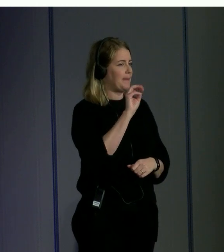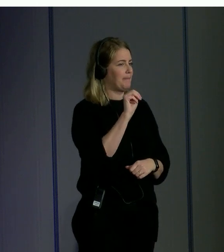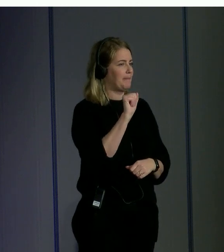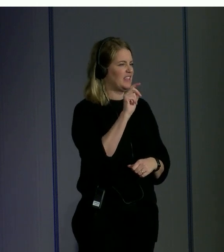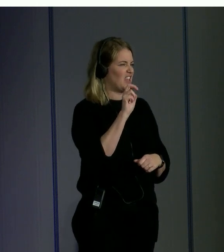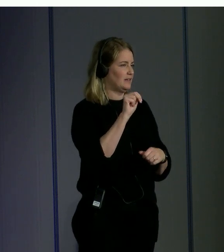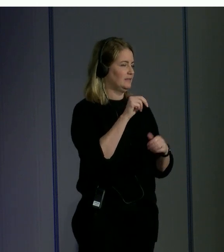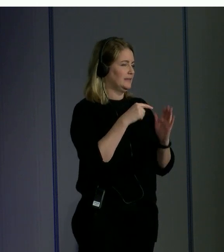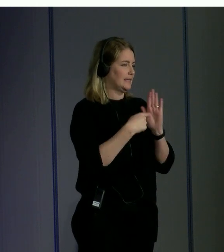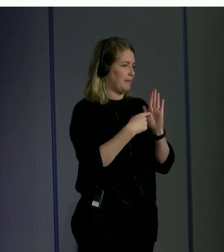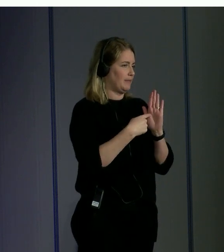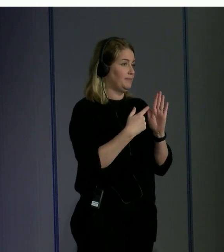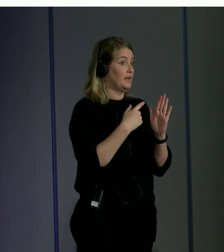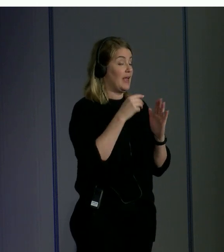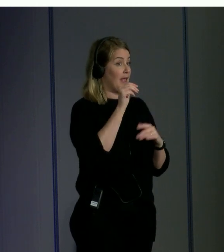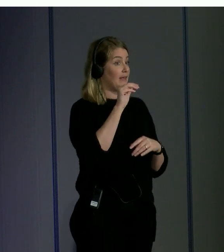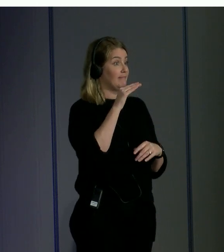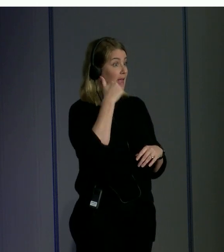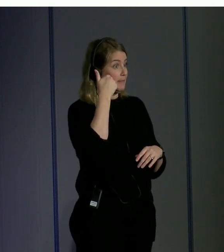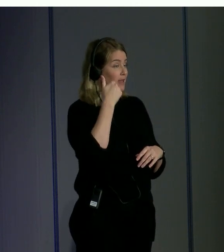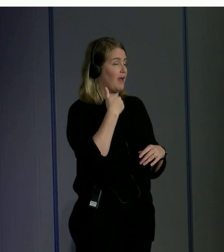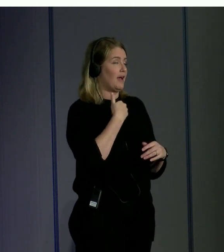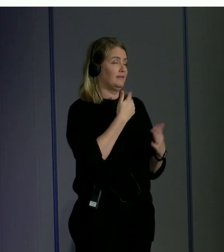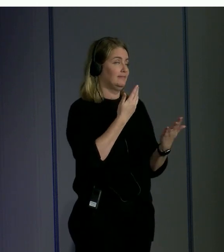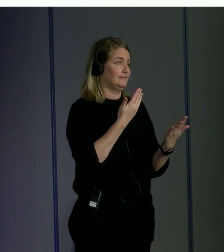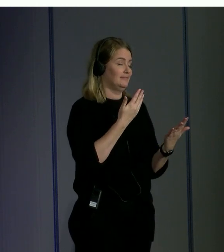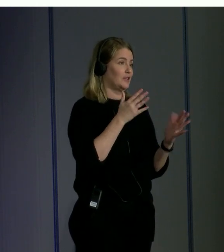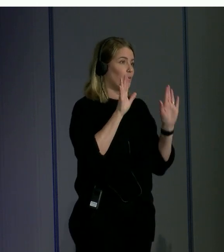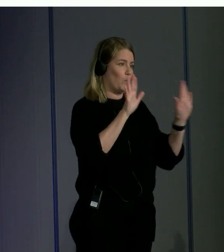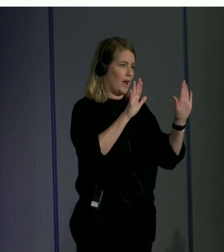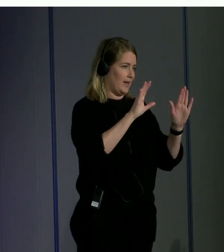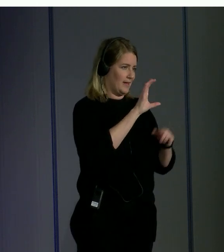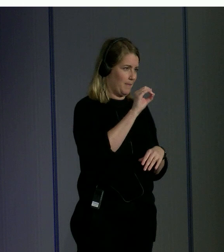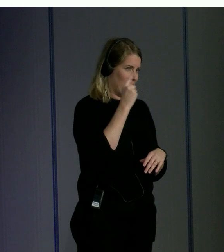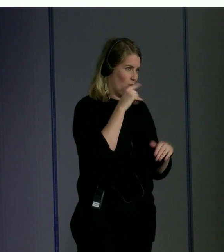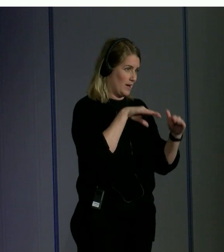When Amazon, which is a great company for accessibility.